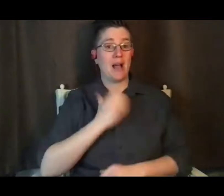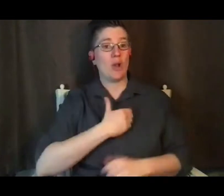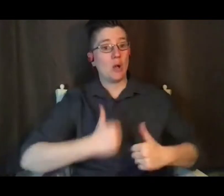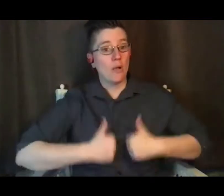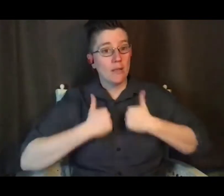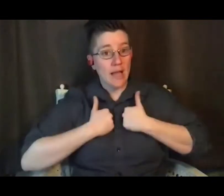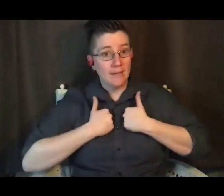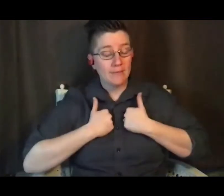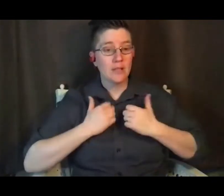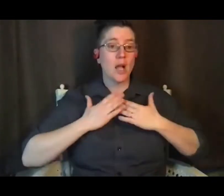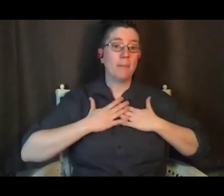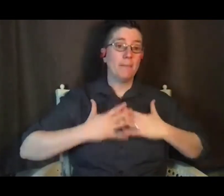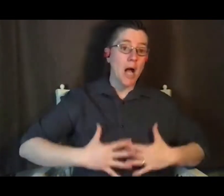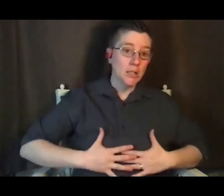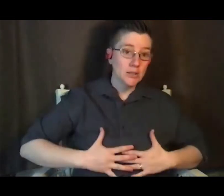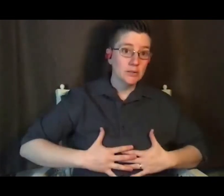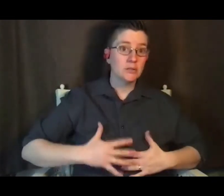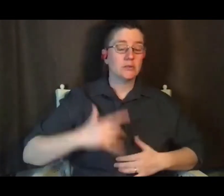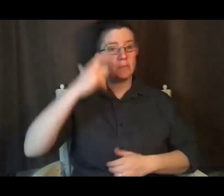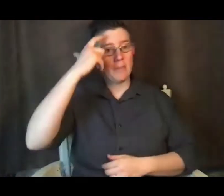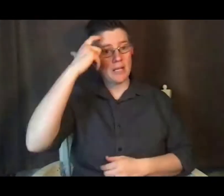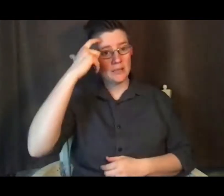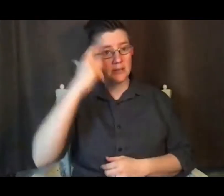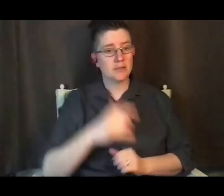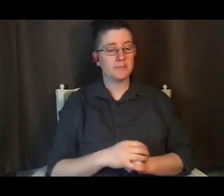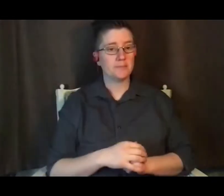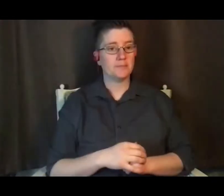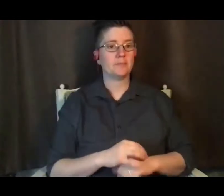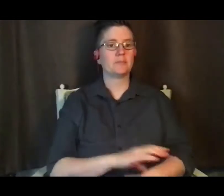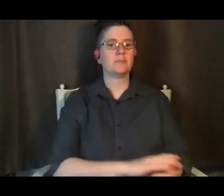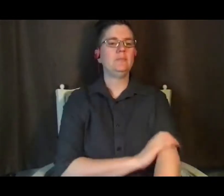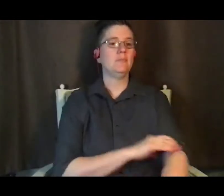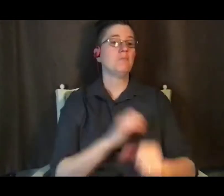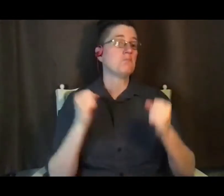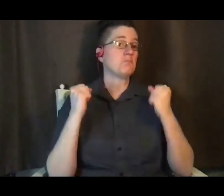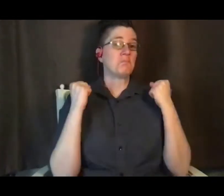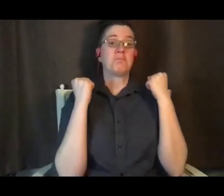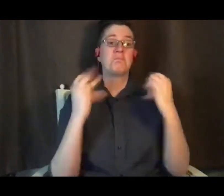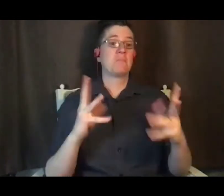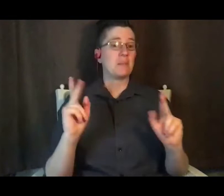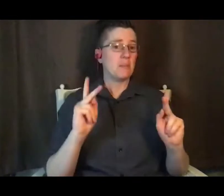about our minds and a lot of people don't really understand where i come from don't really